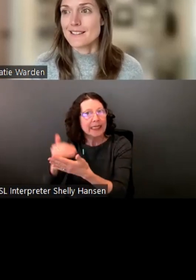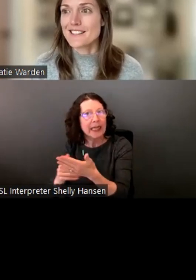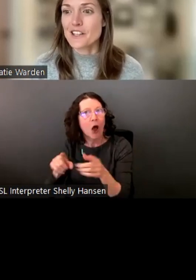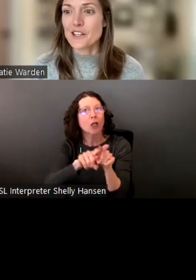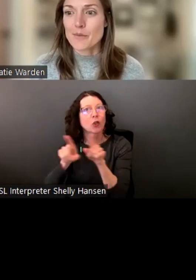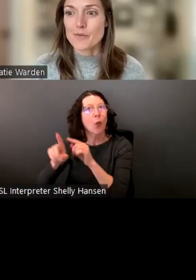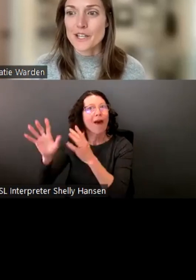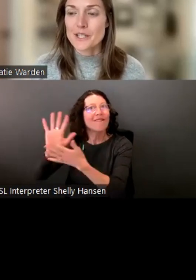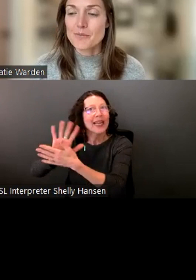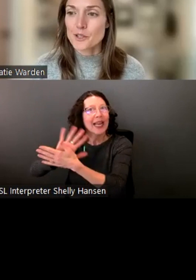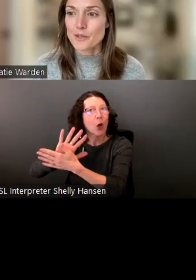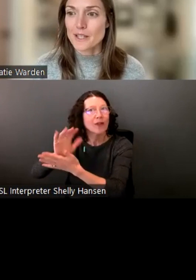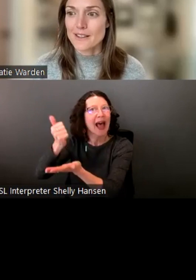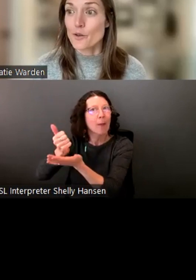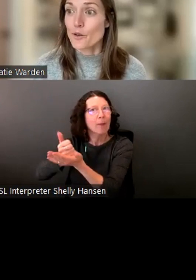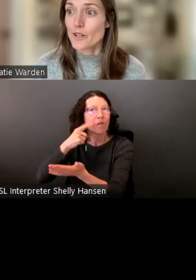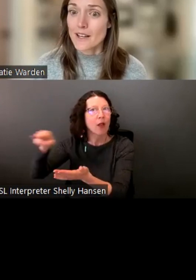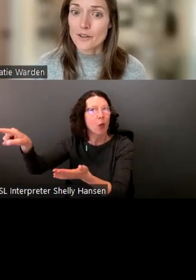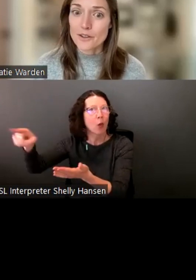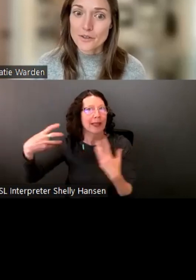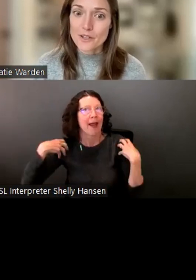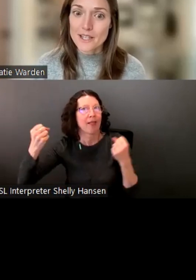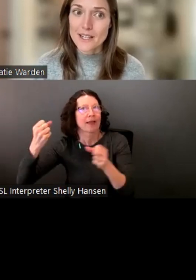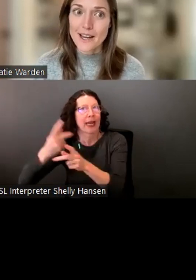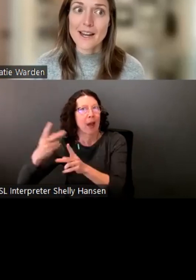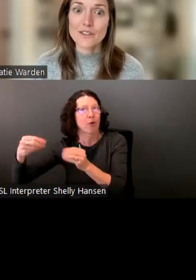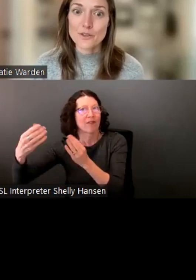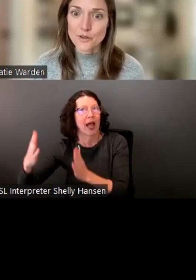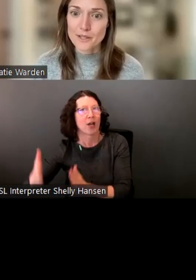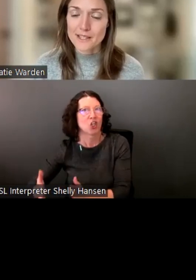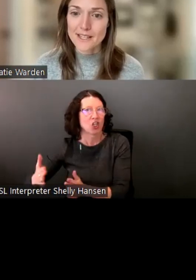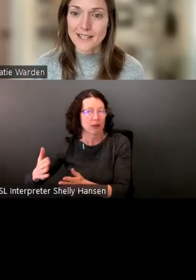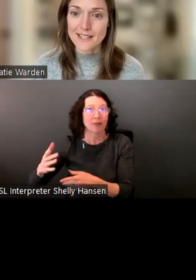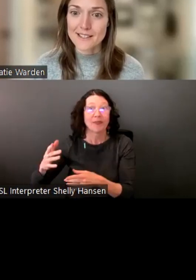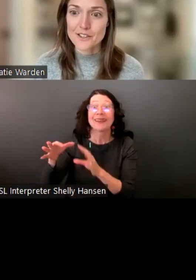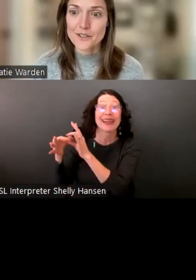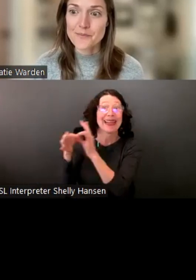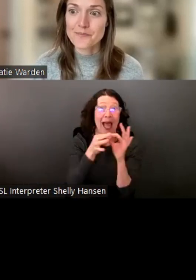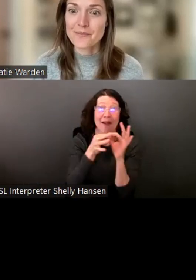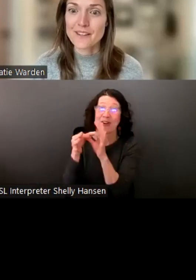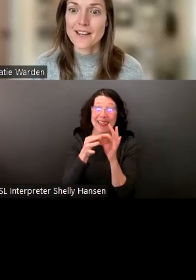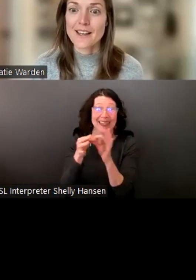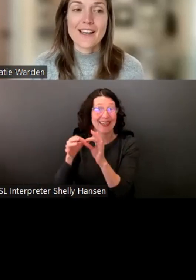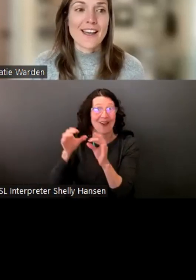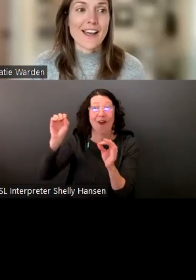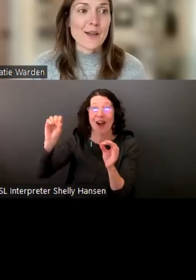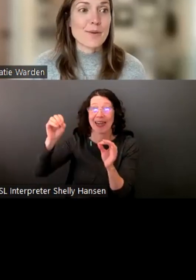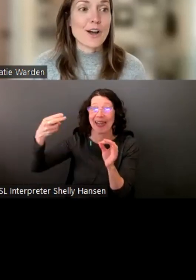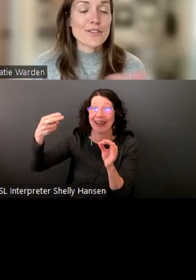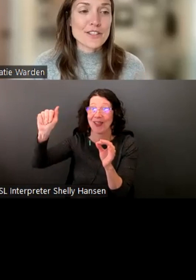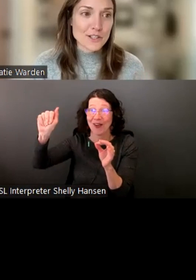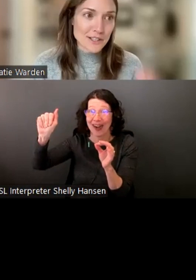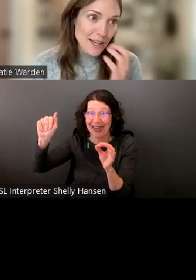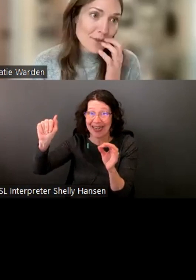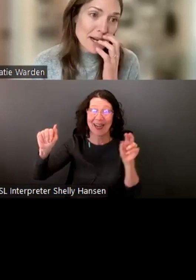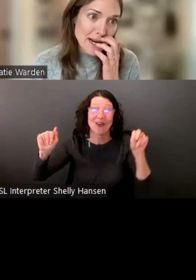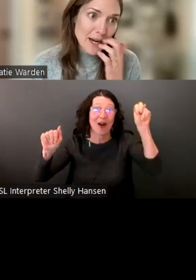This is a collaboration between the Oregon Health Authority and the Northwest ADA center. On this slide right now,